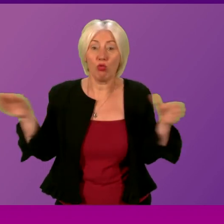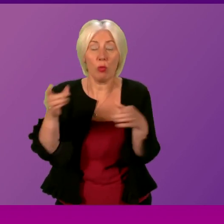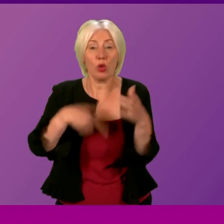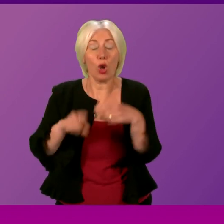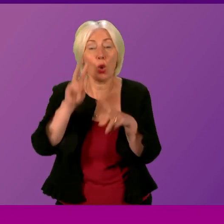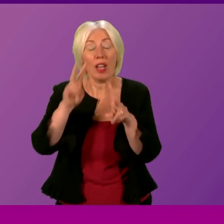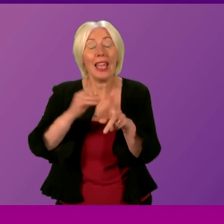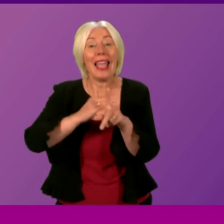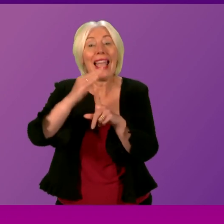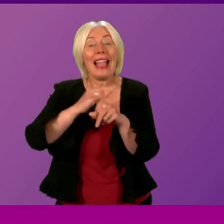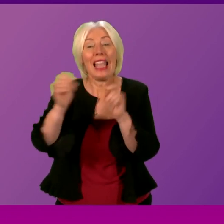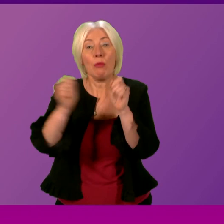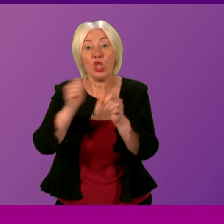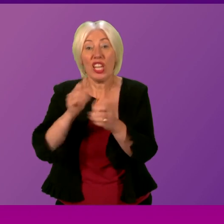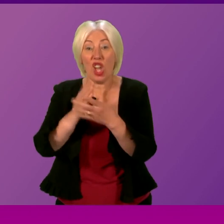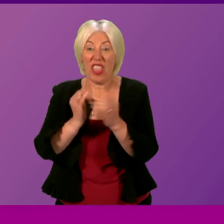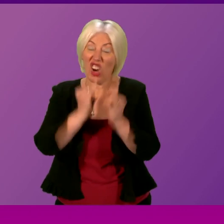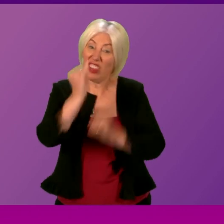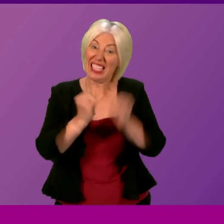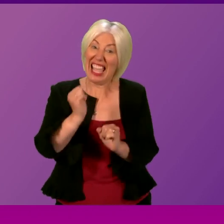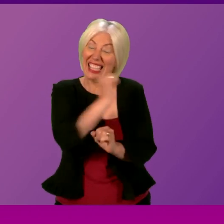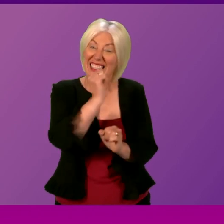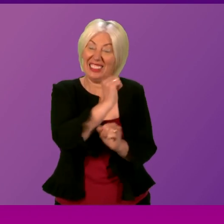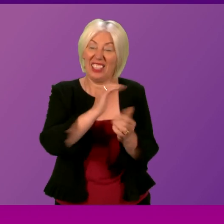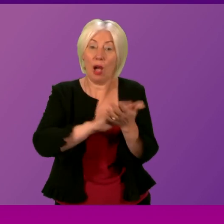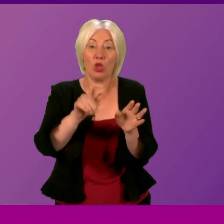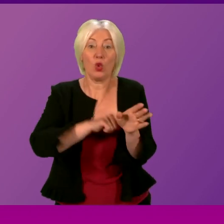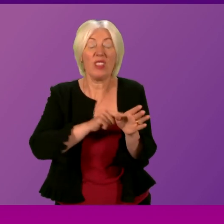criticising his Government’s net zero plans.